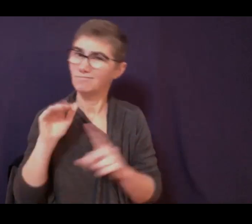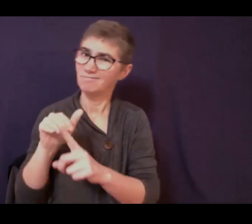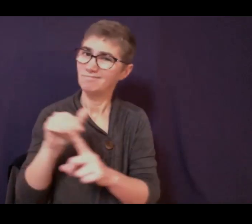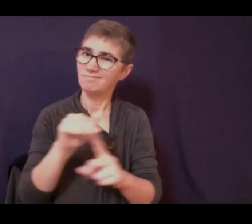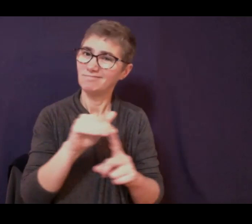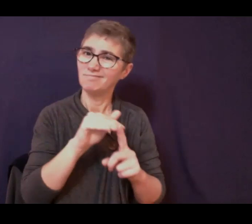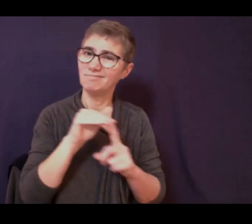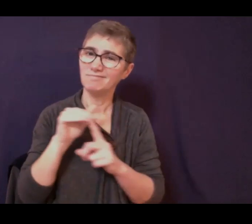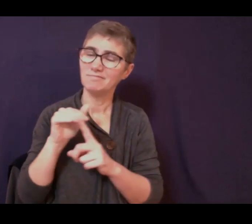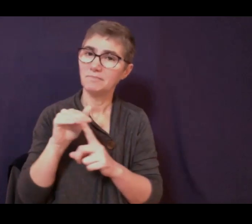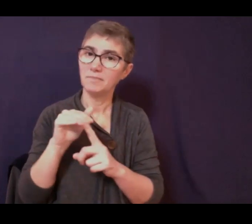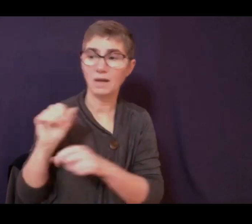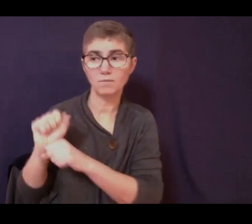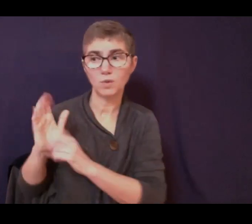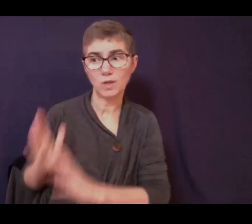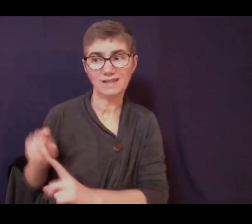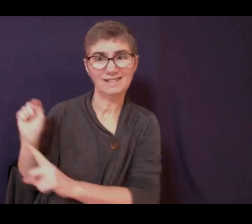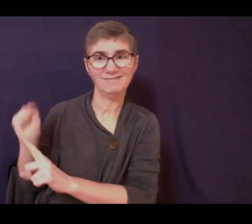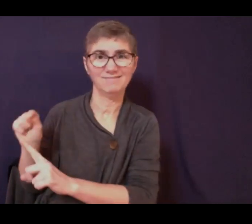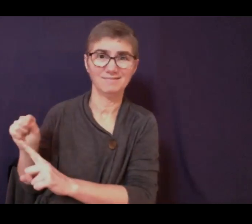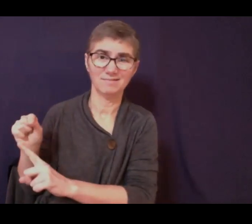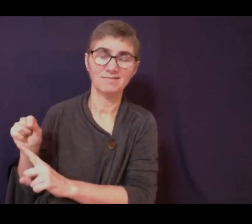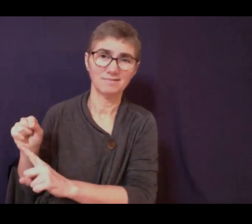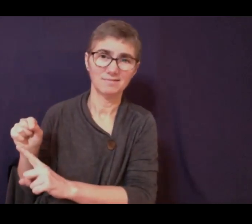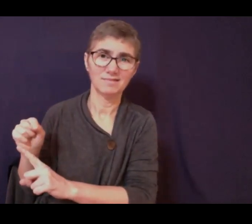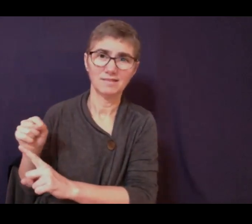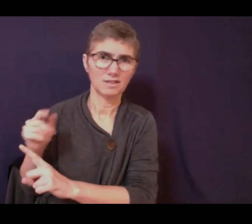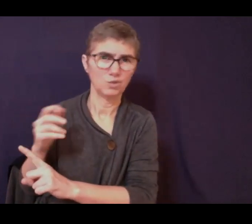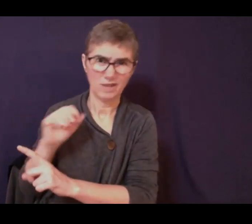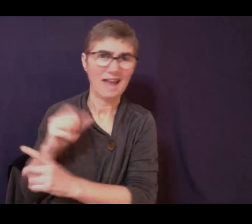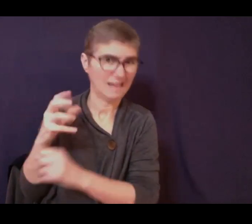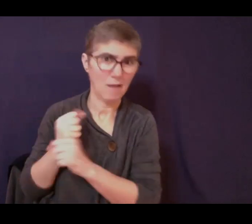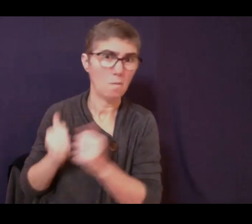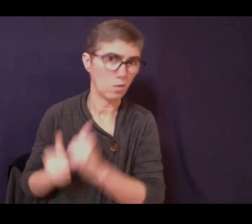employee is probably a really good place to get most of your information because they're much